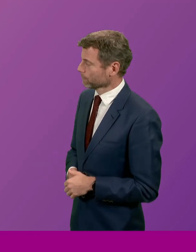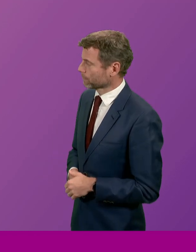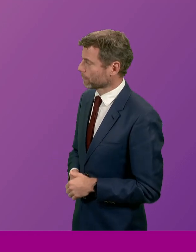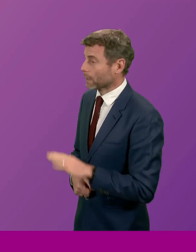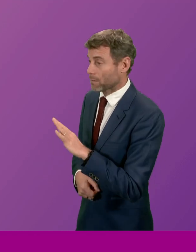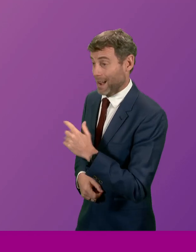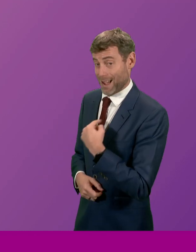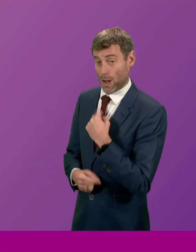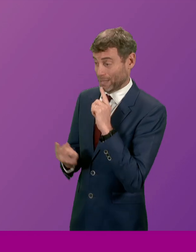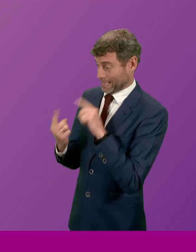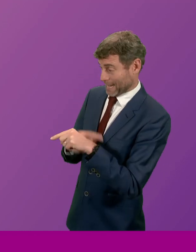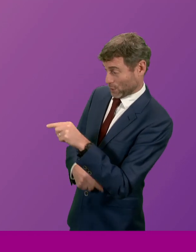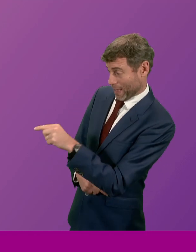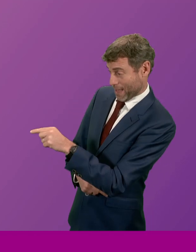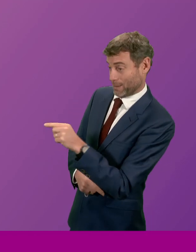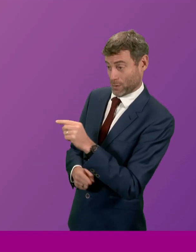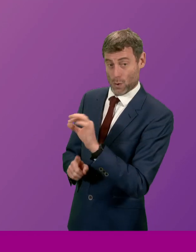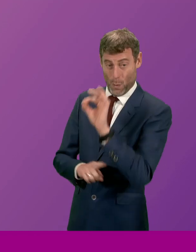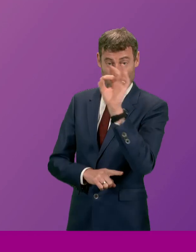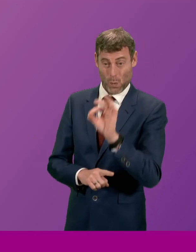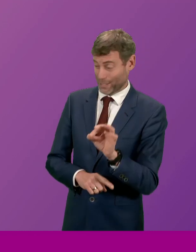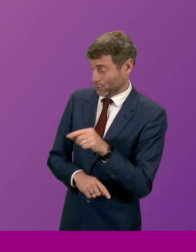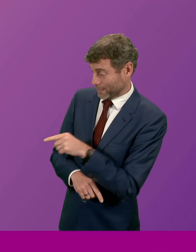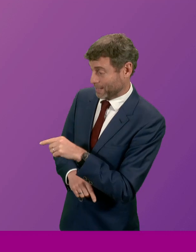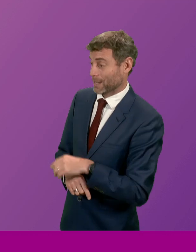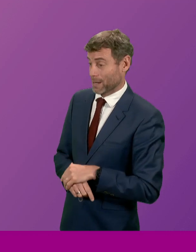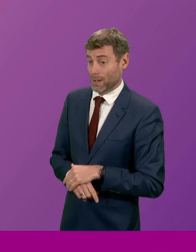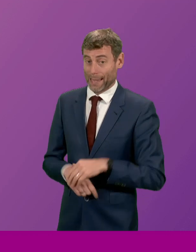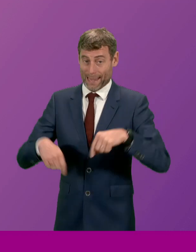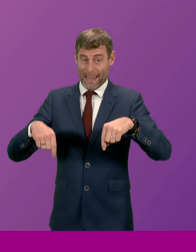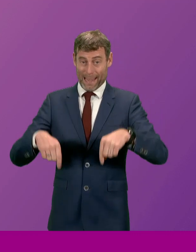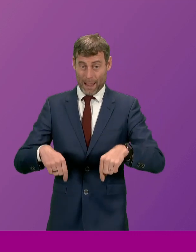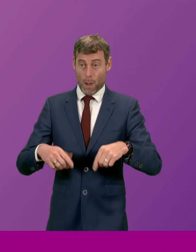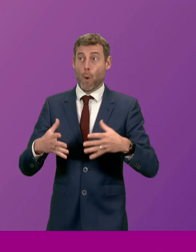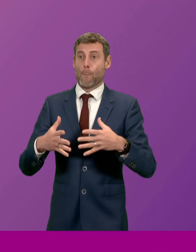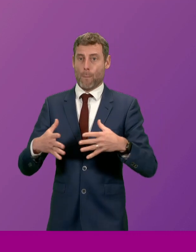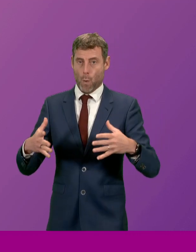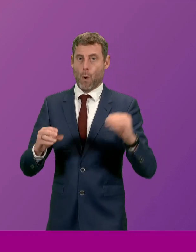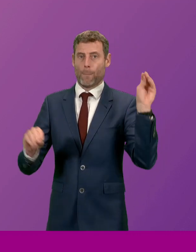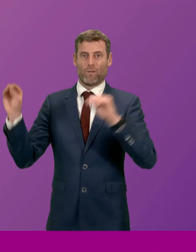I say to Craig Hoy that more people are coming to live in Scotland than are leaving